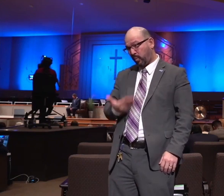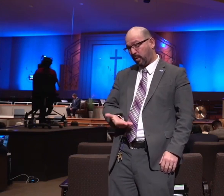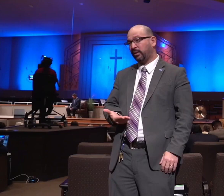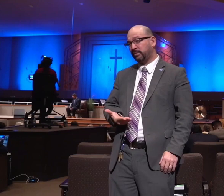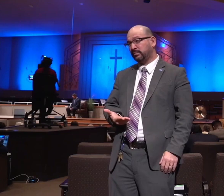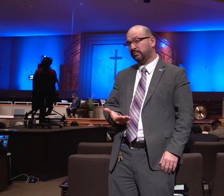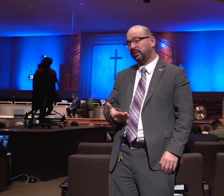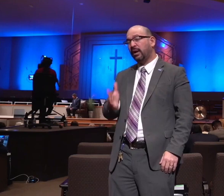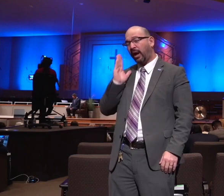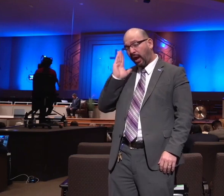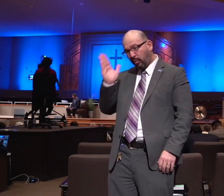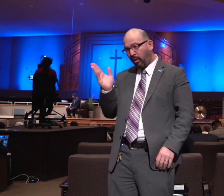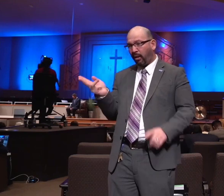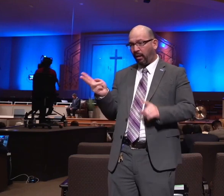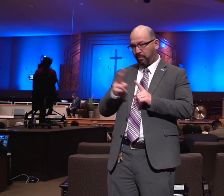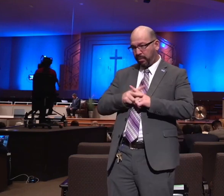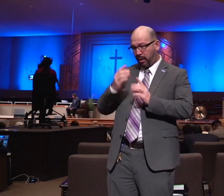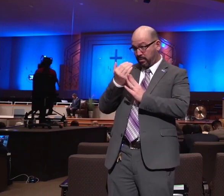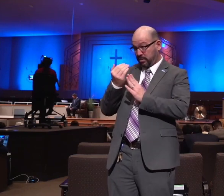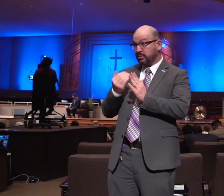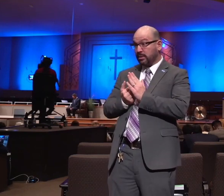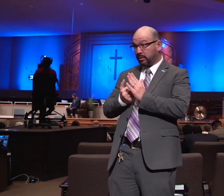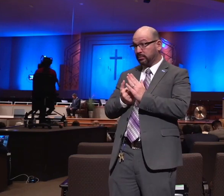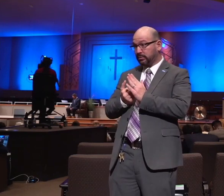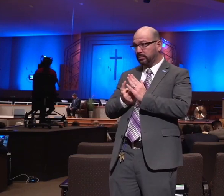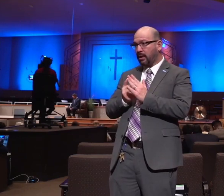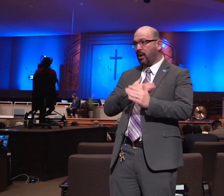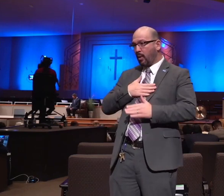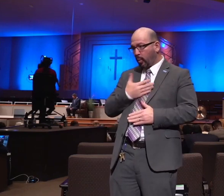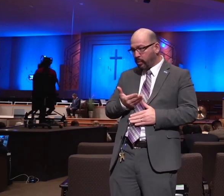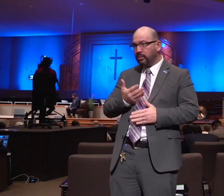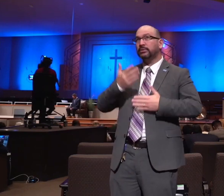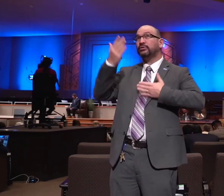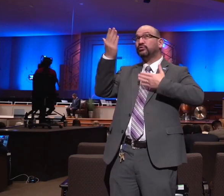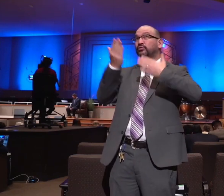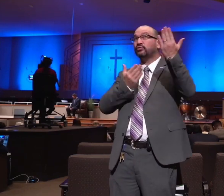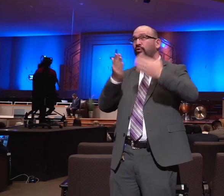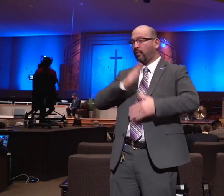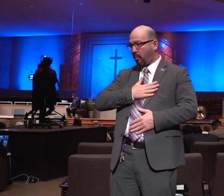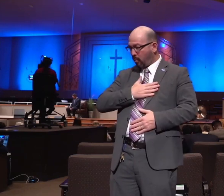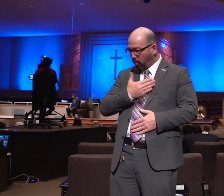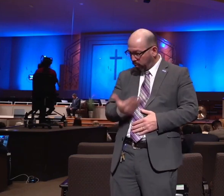put in practice what I've seen tonight